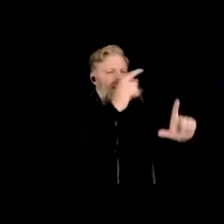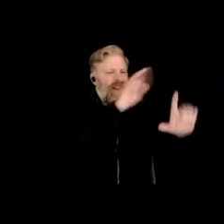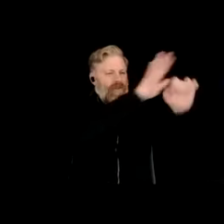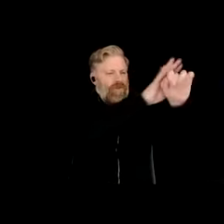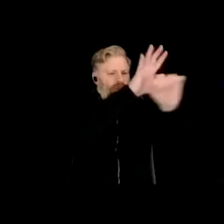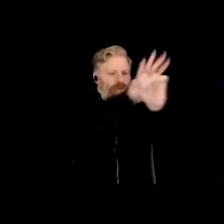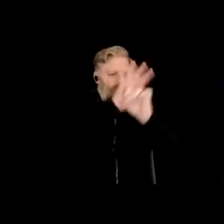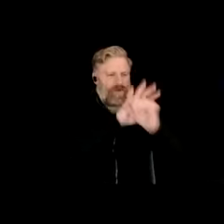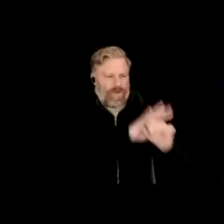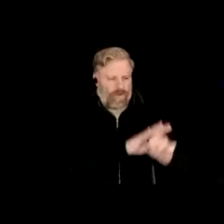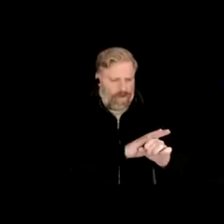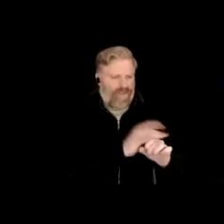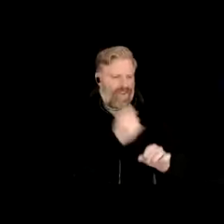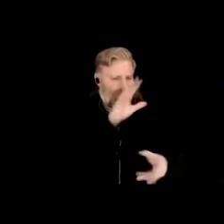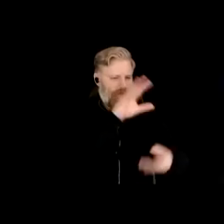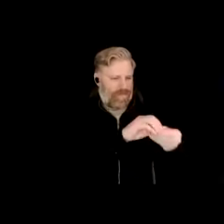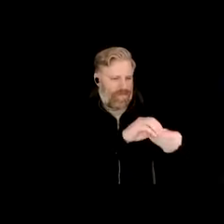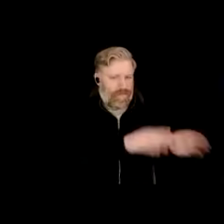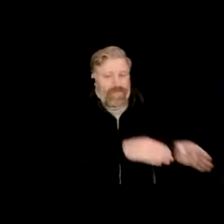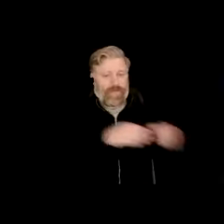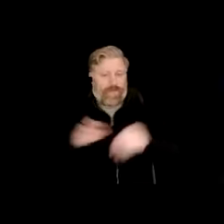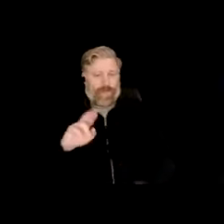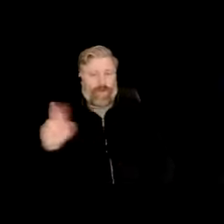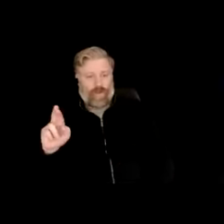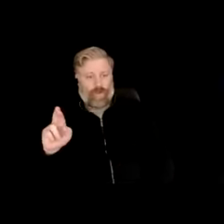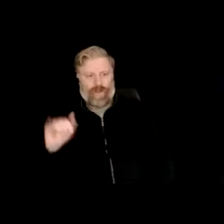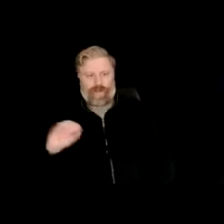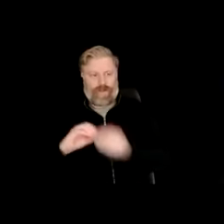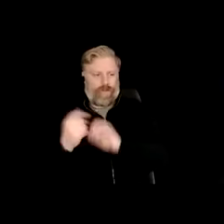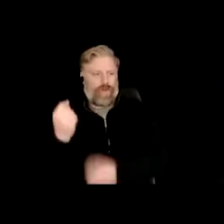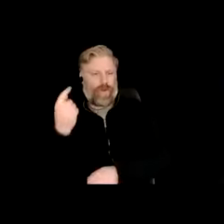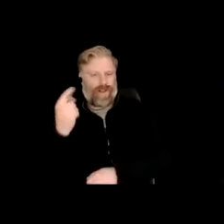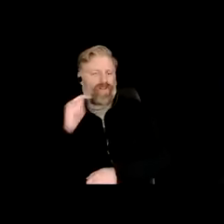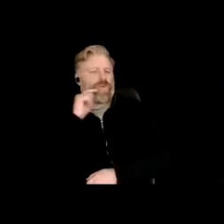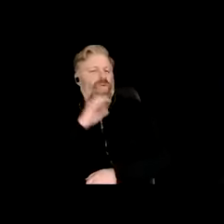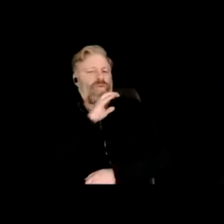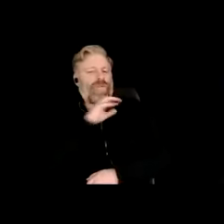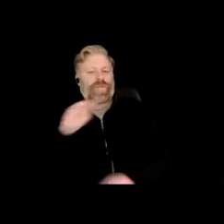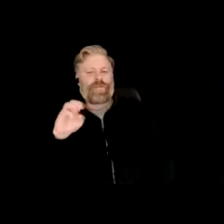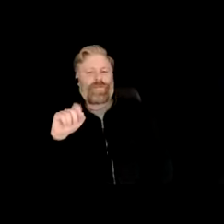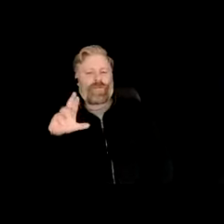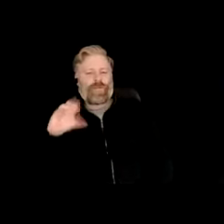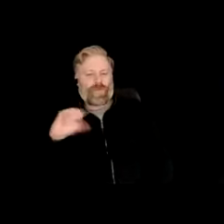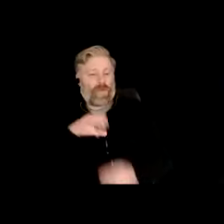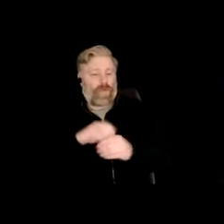And then highlighted on the right is Region 11, Twin Cities Metro with counties Carver, Hennepin,